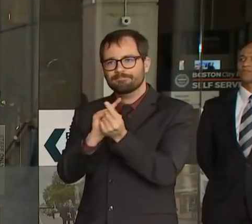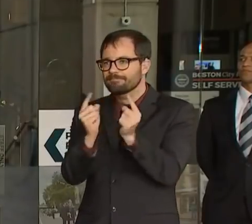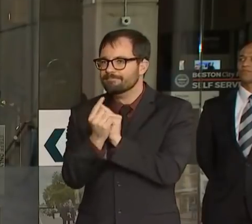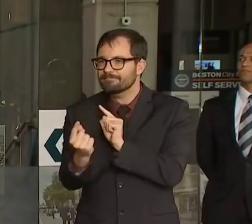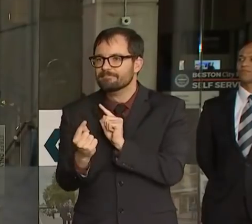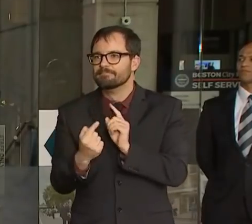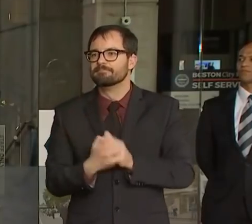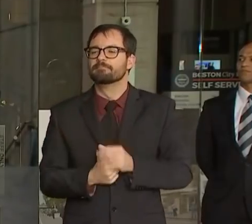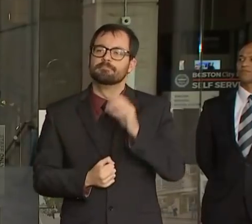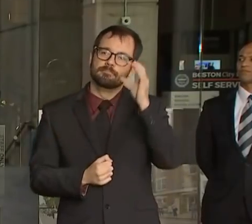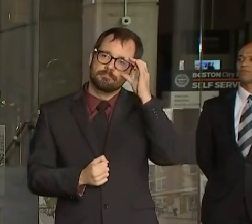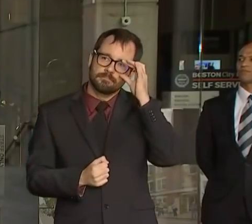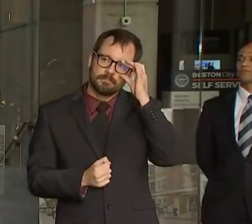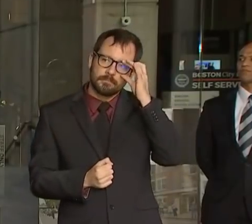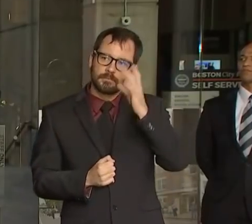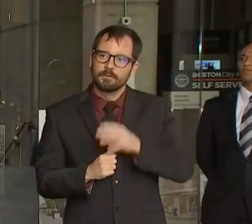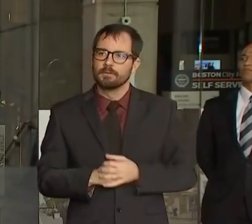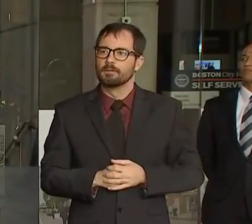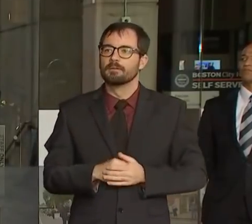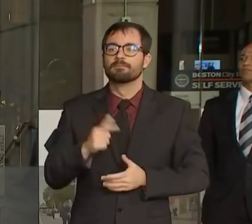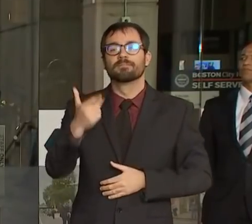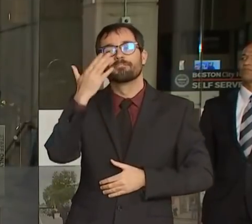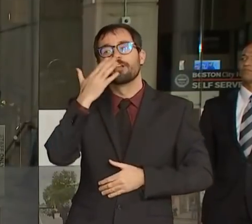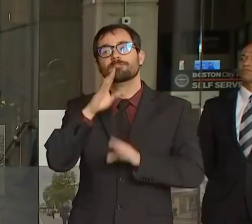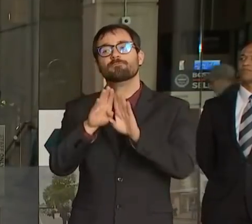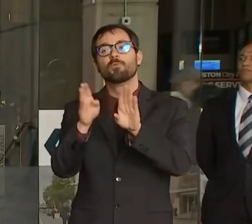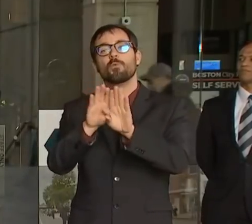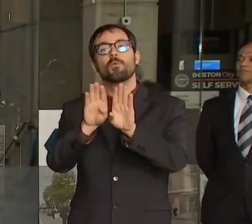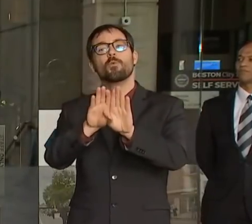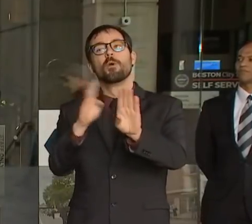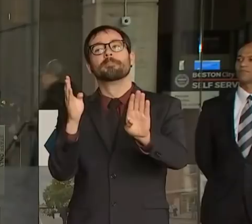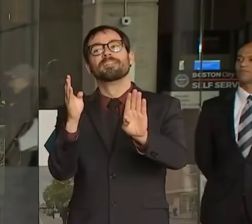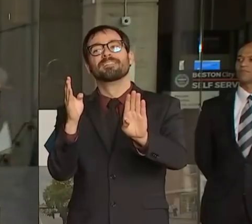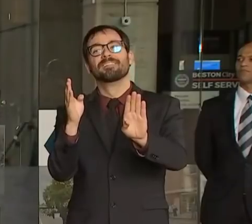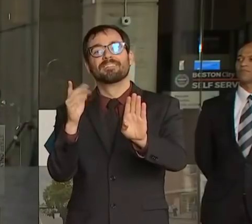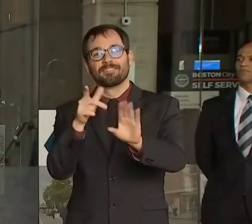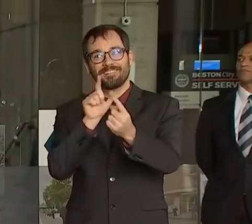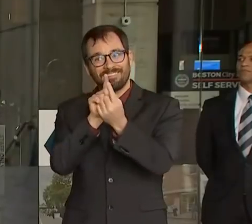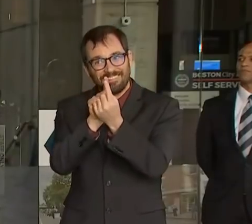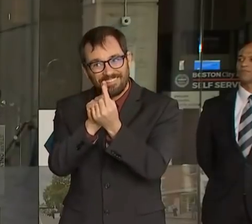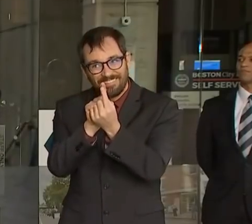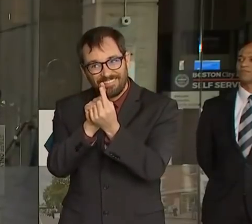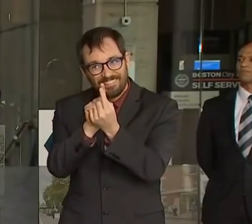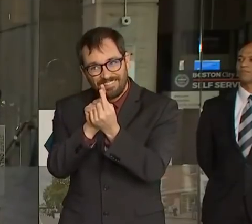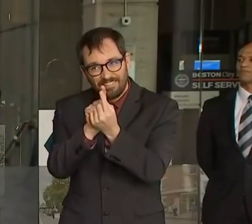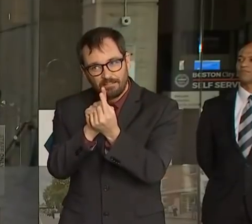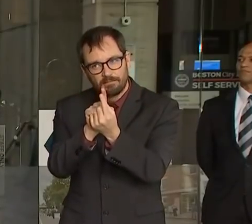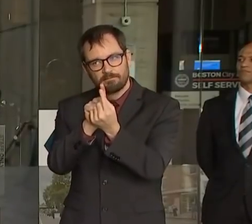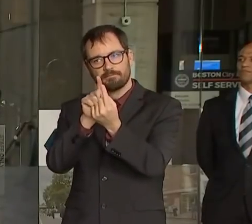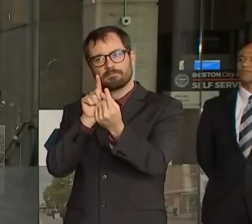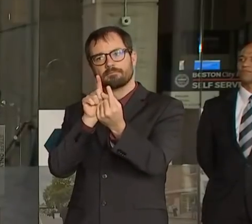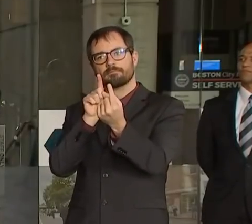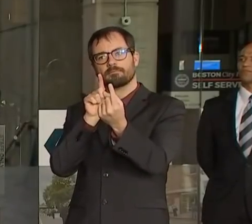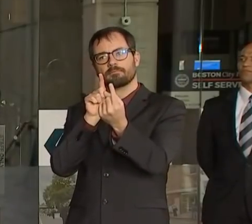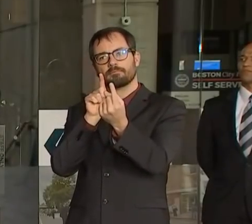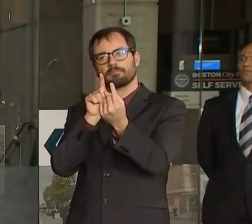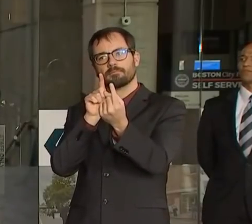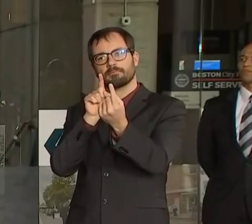WE ARE ASKING YOU TO DISINFECT AND KEEP YOUR DISTANCE. IF THAT MEANS PUTTING SIGNS UP IN YOUR HOUSE OR ON THE FRONT DOOR, DO THAT AS WELL.